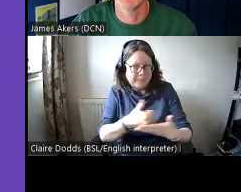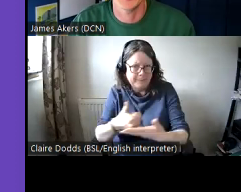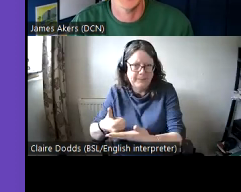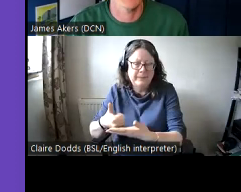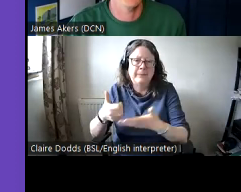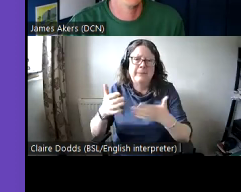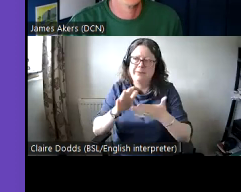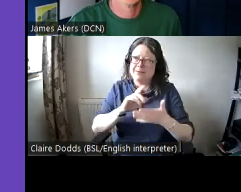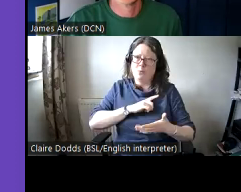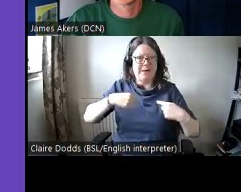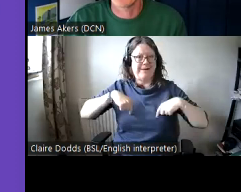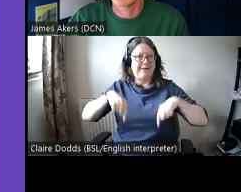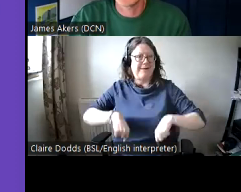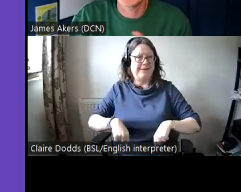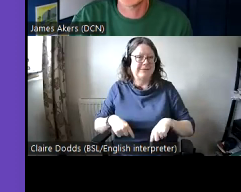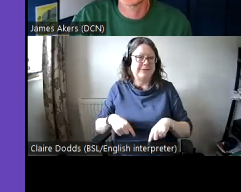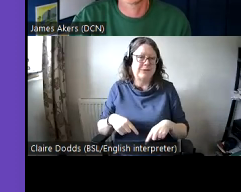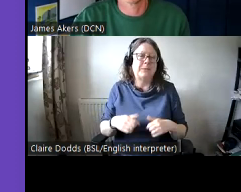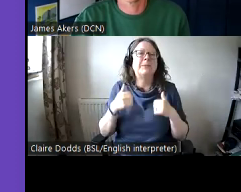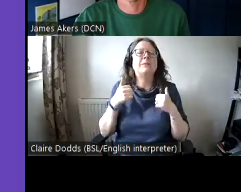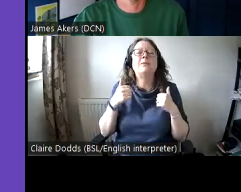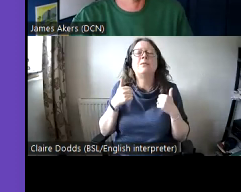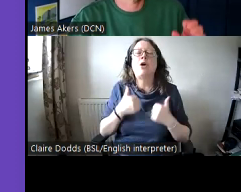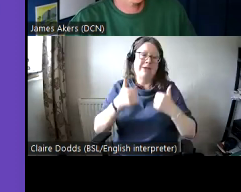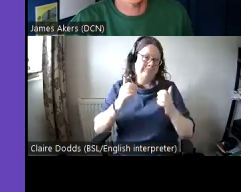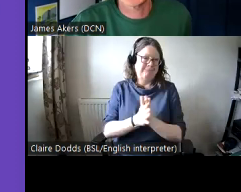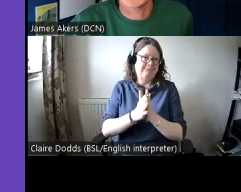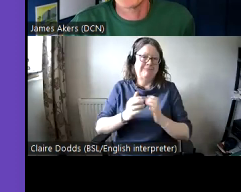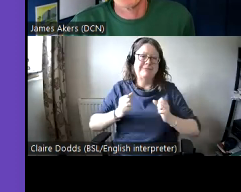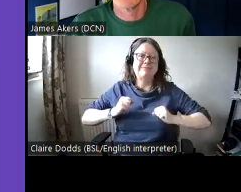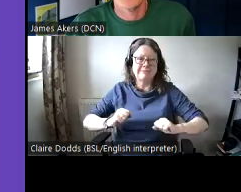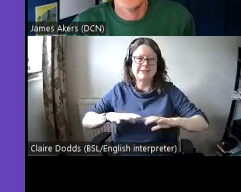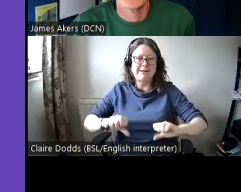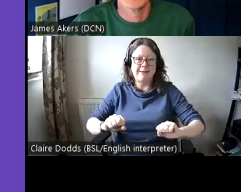We're here to help you. Let's get started with this content, there's lots to get through.